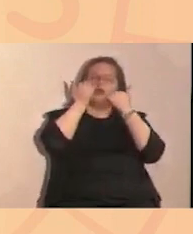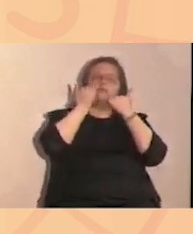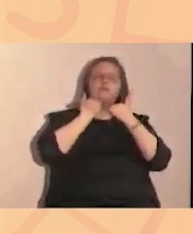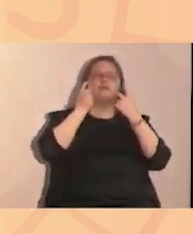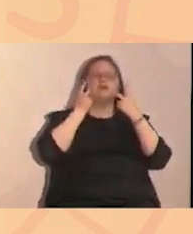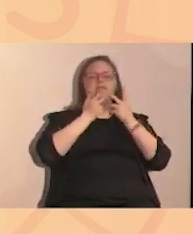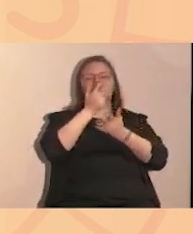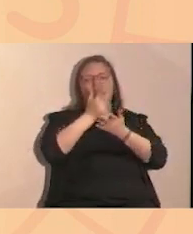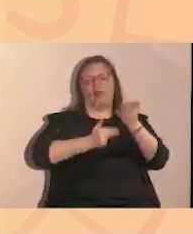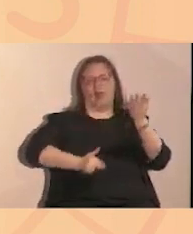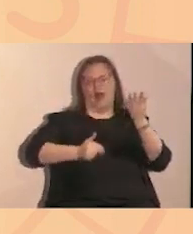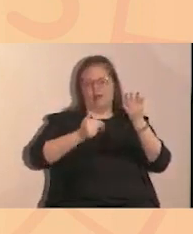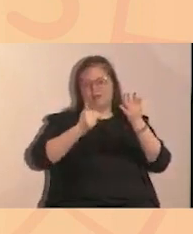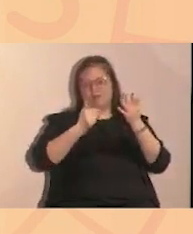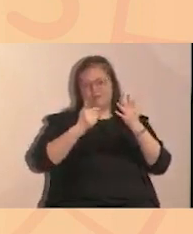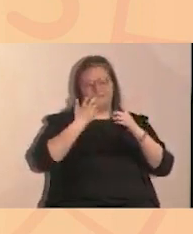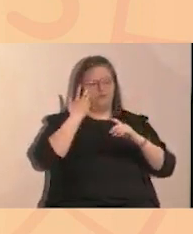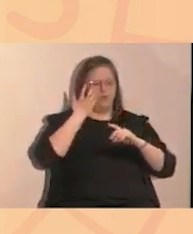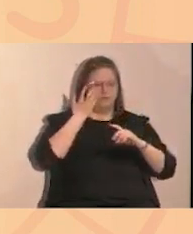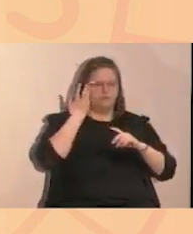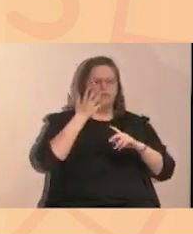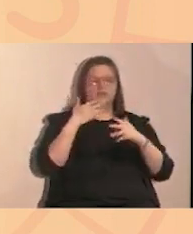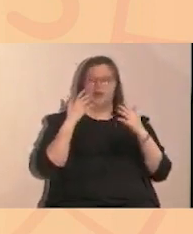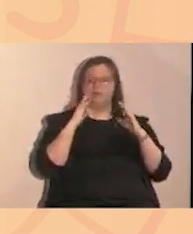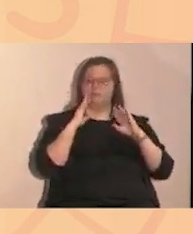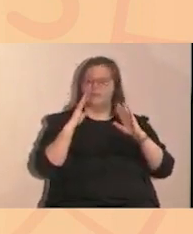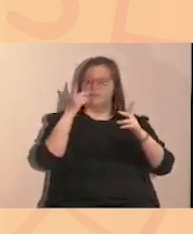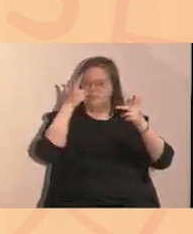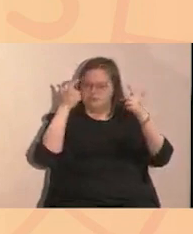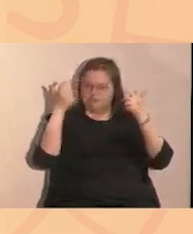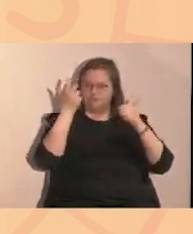rendering a record of culture and creativity, and creating a future for artists that is dynamic,